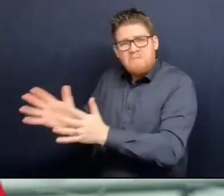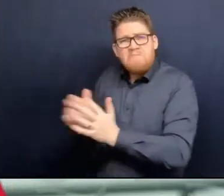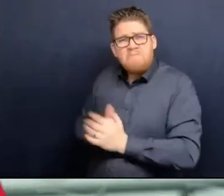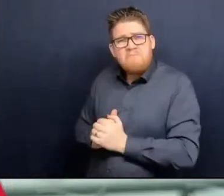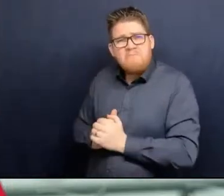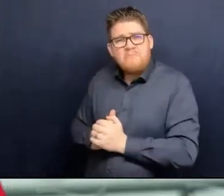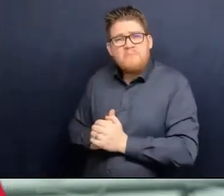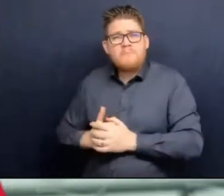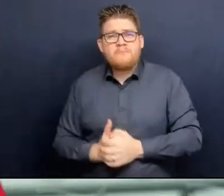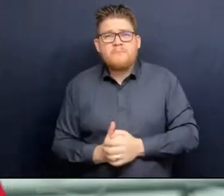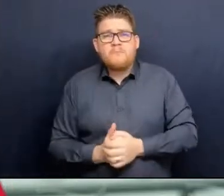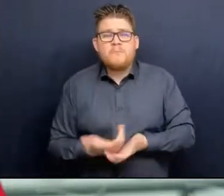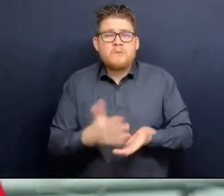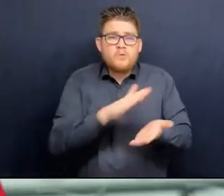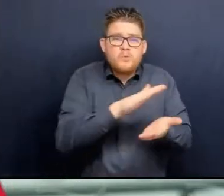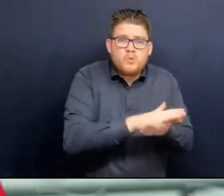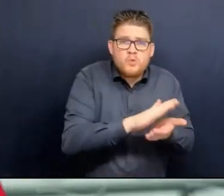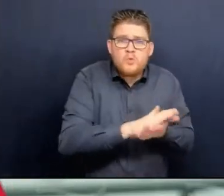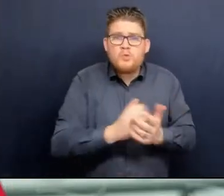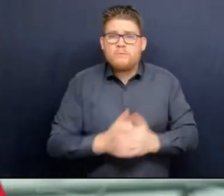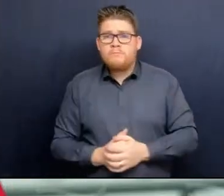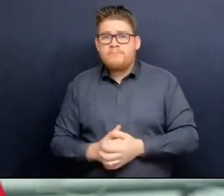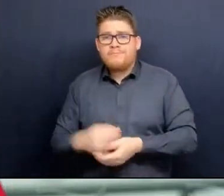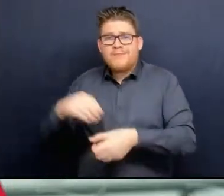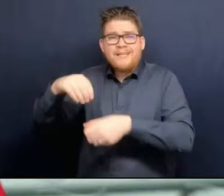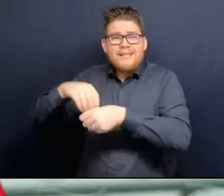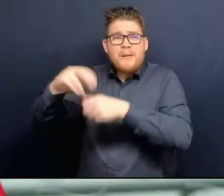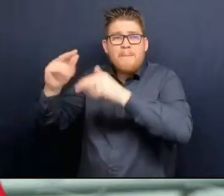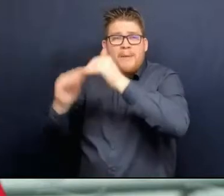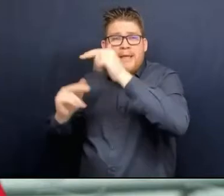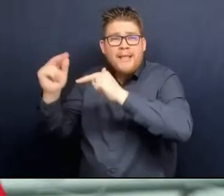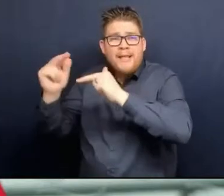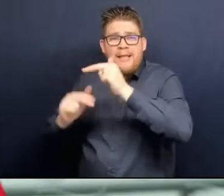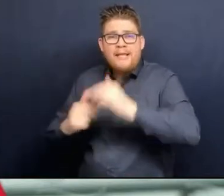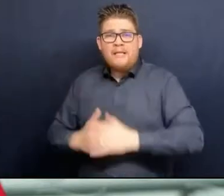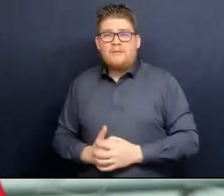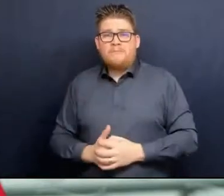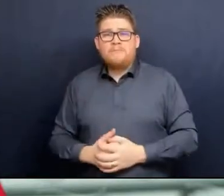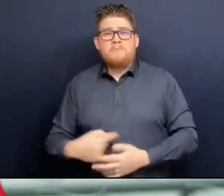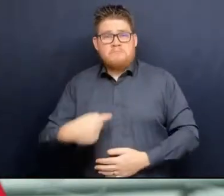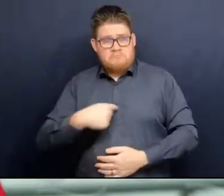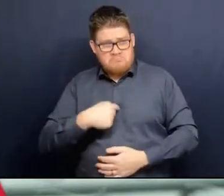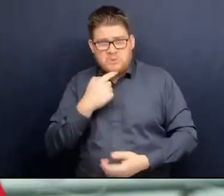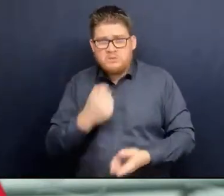in schools and in some of the other indoor environments. So I